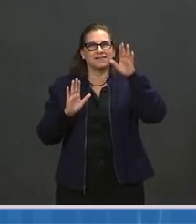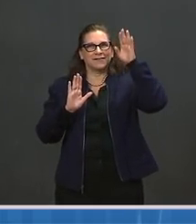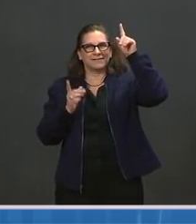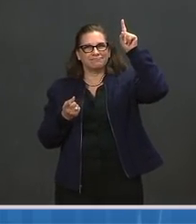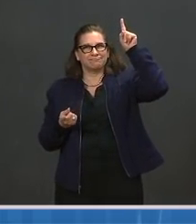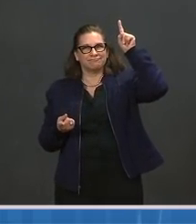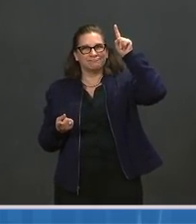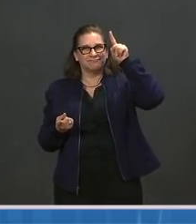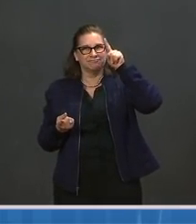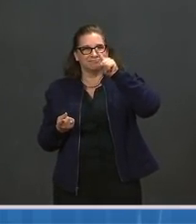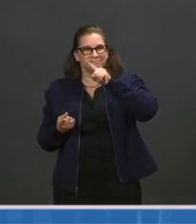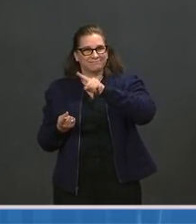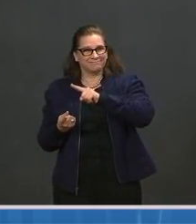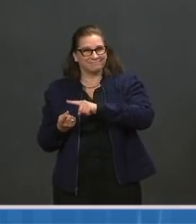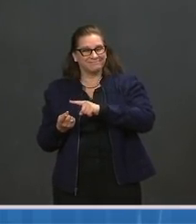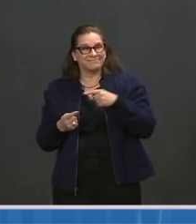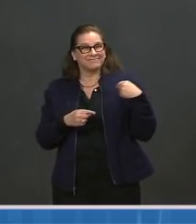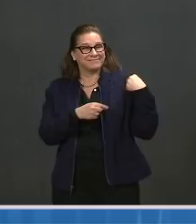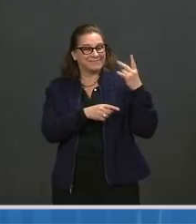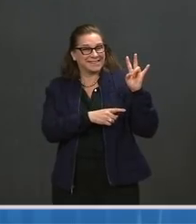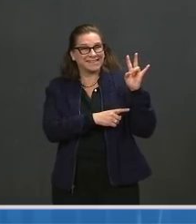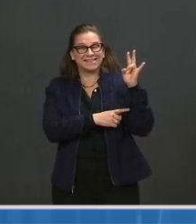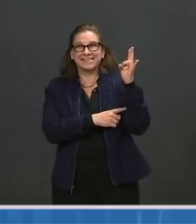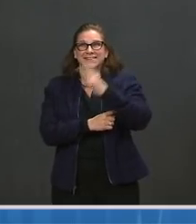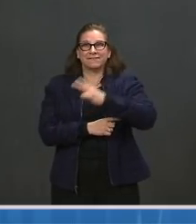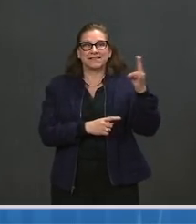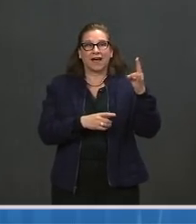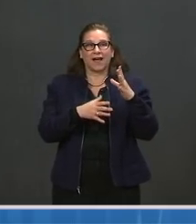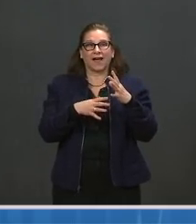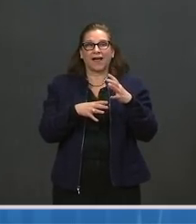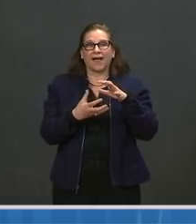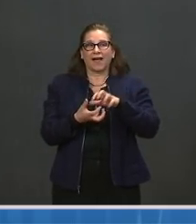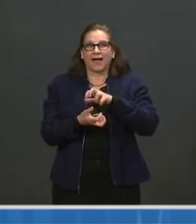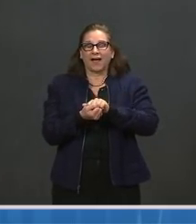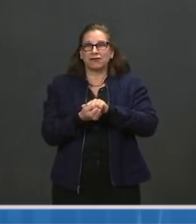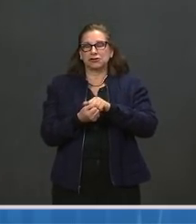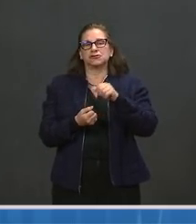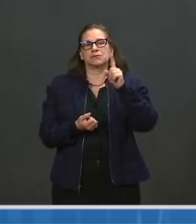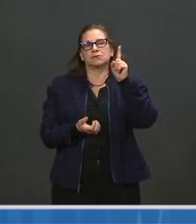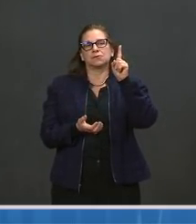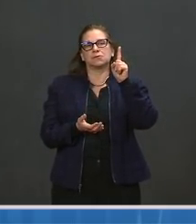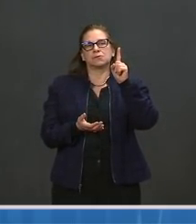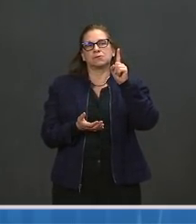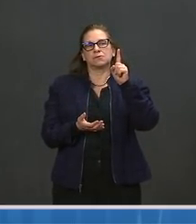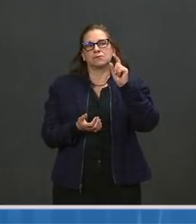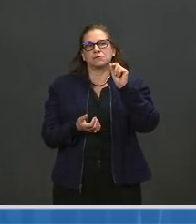slightly over [sic] 1,000 per day. Slightly under -- sorry -- 1,000 per day.